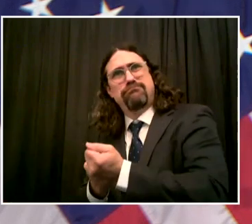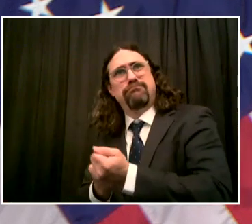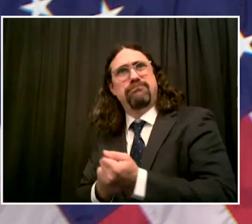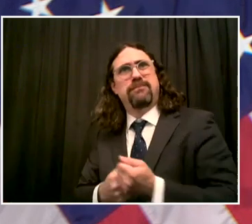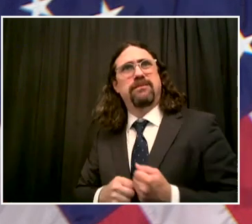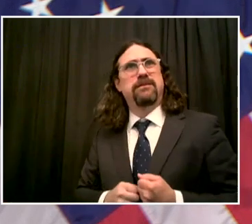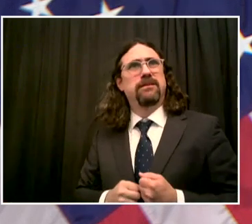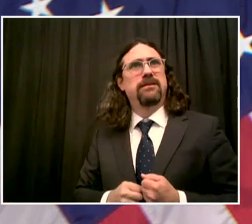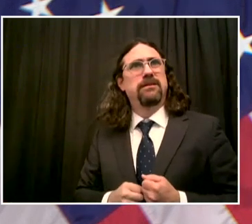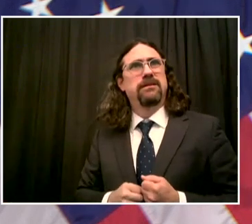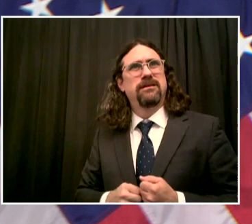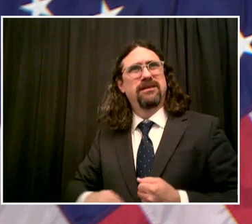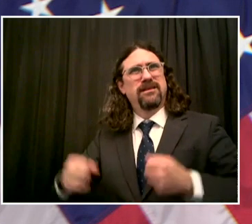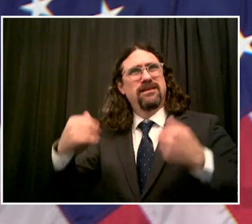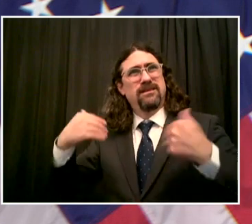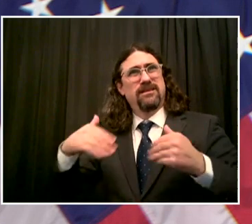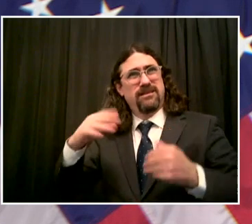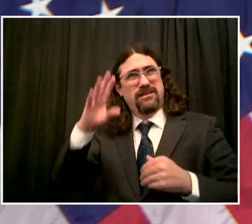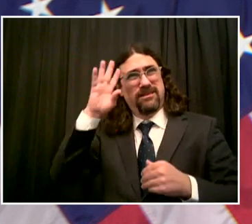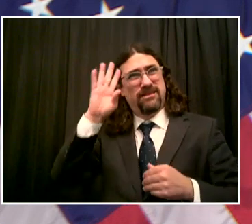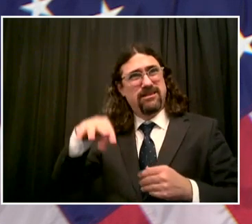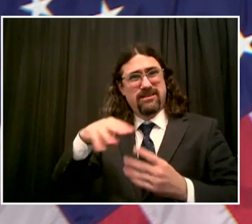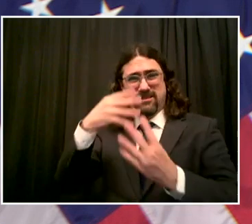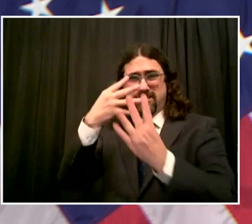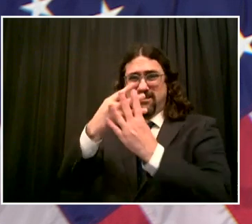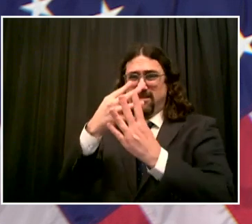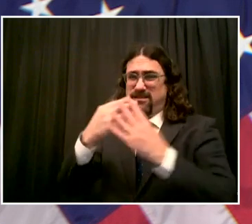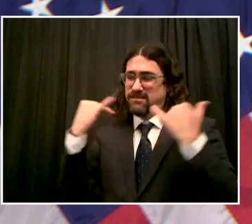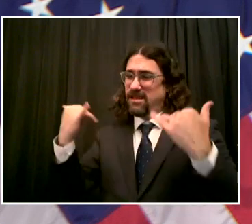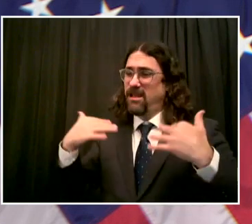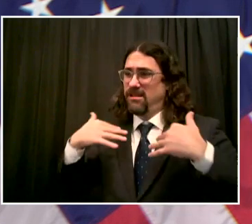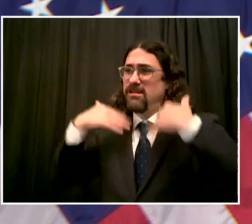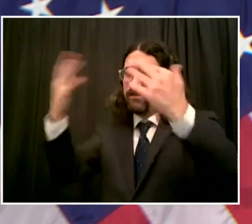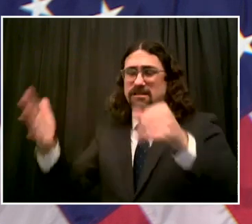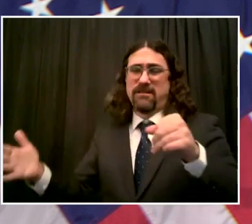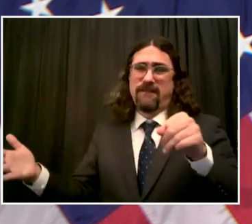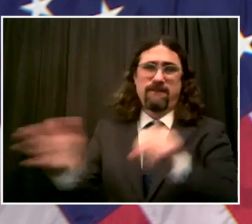WERE TOO MANY ARRESTS. THESE ARE THINGS WE ARE BALANCING AND MOVE WITH ALL THE TIME.